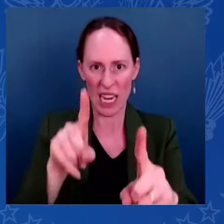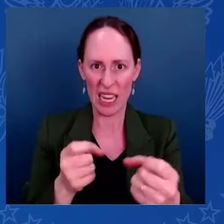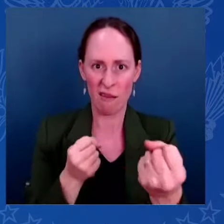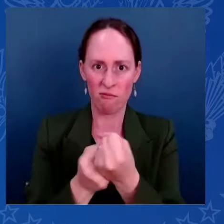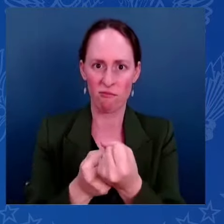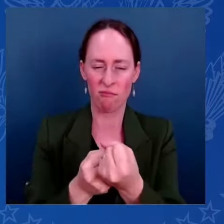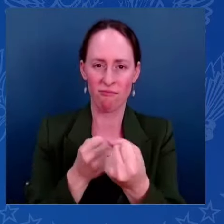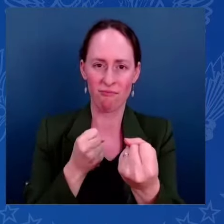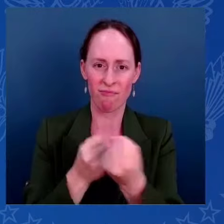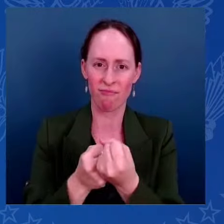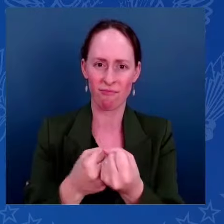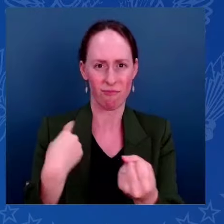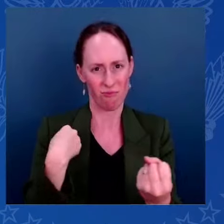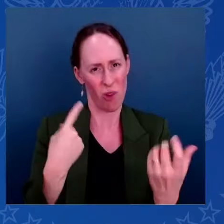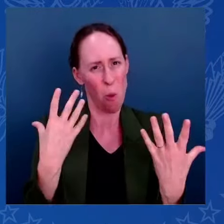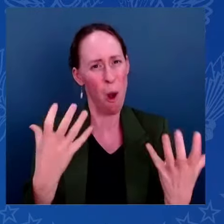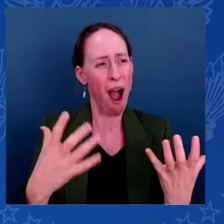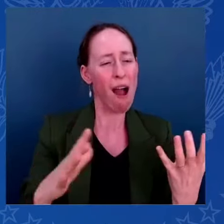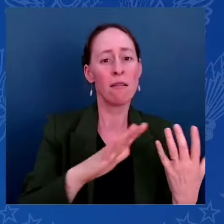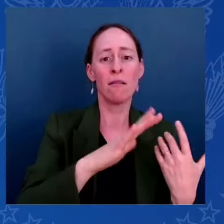Of all the things that cancer steals from us --